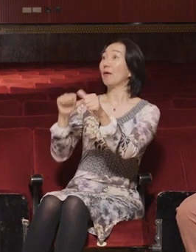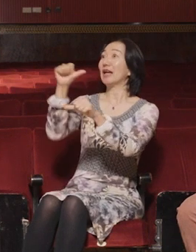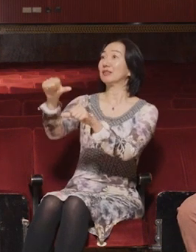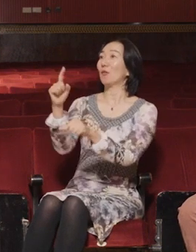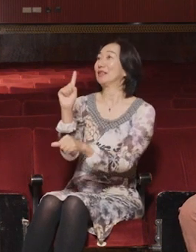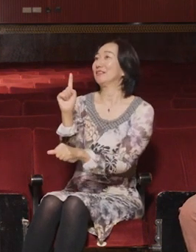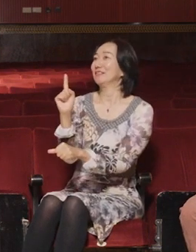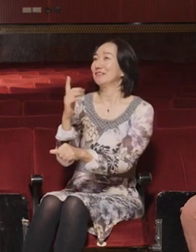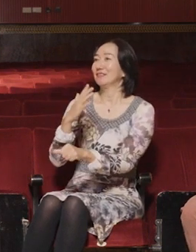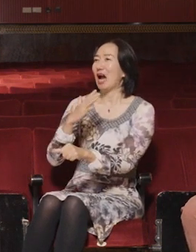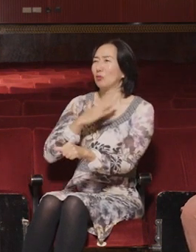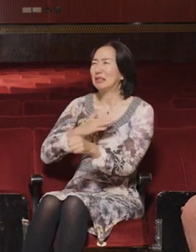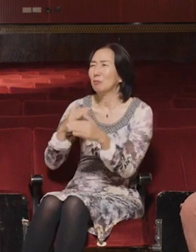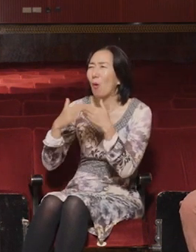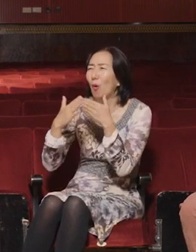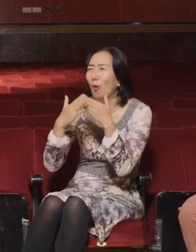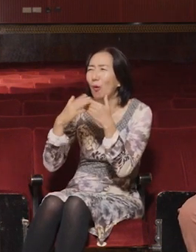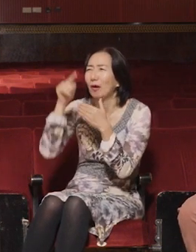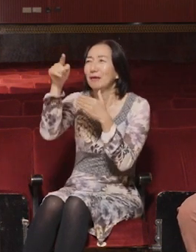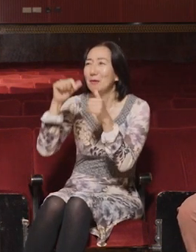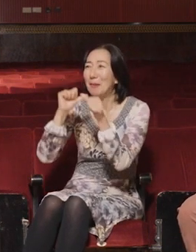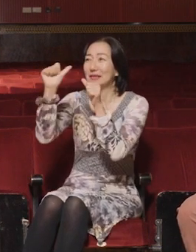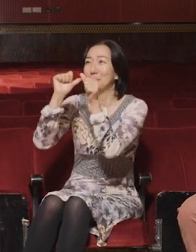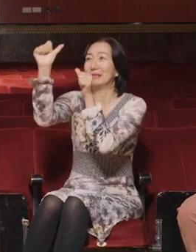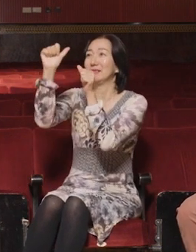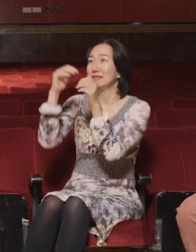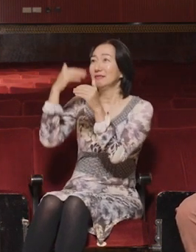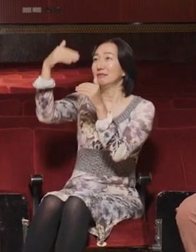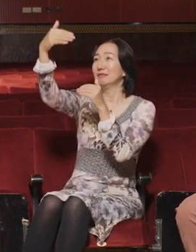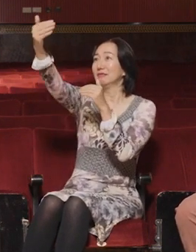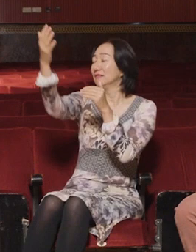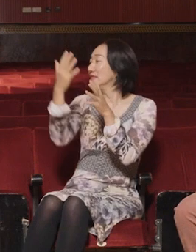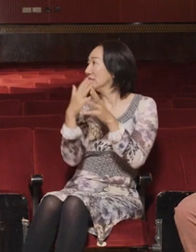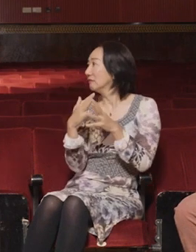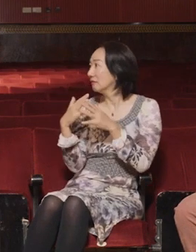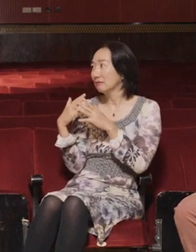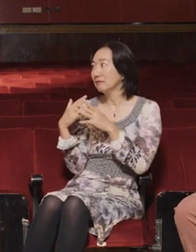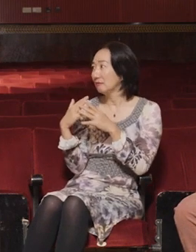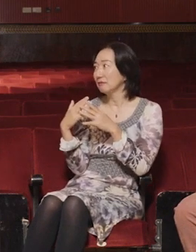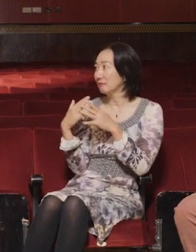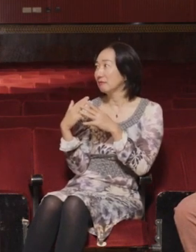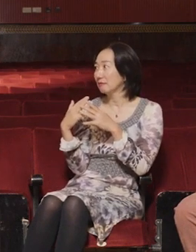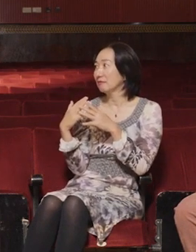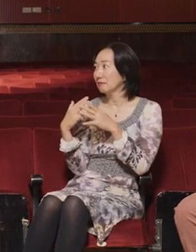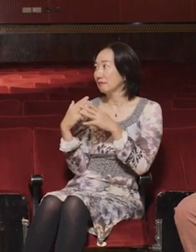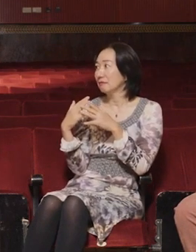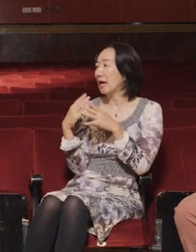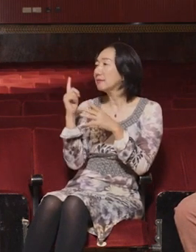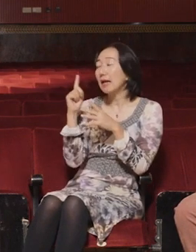And sometimes it can be really difficult when you're working with other people, but actually the work that comes out of it can be stronger and go further.